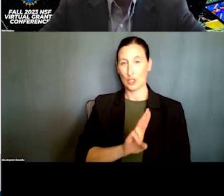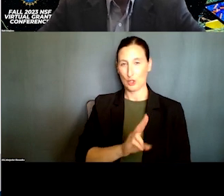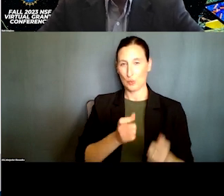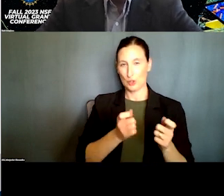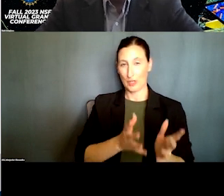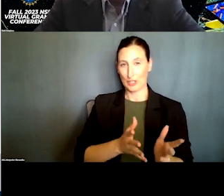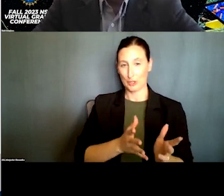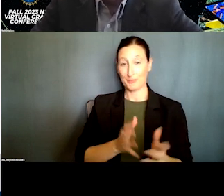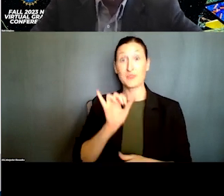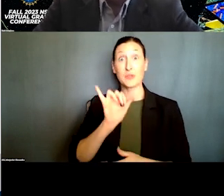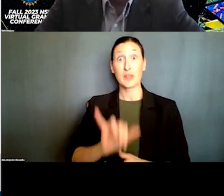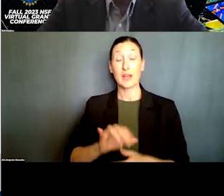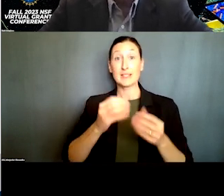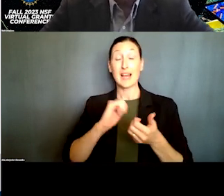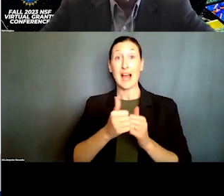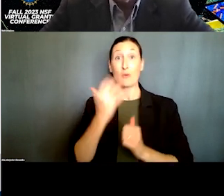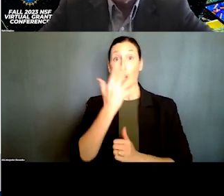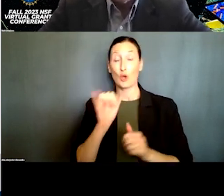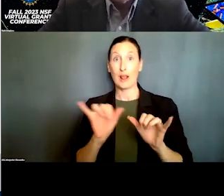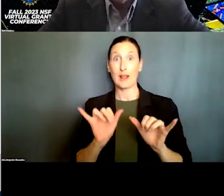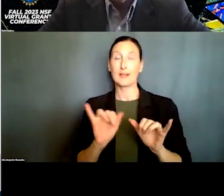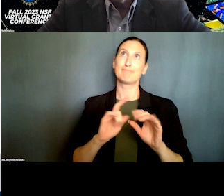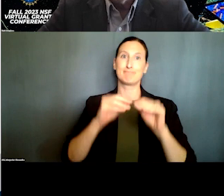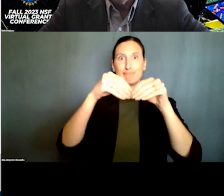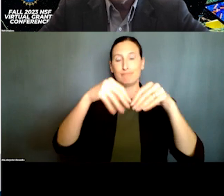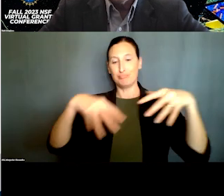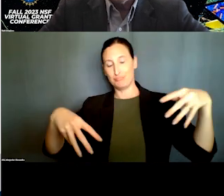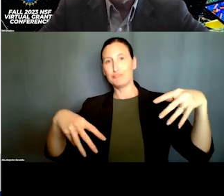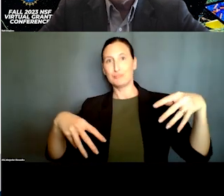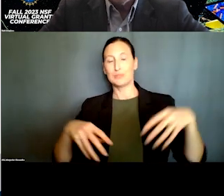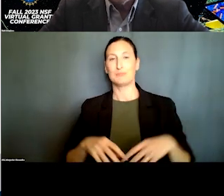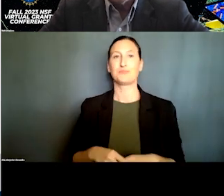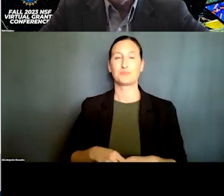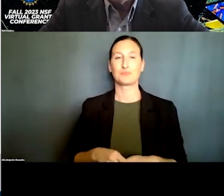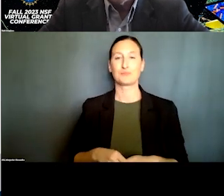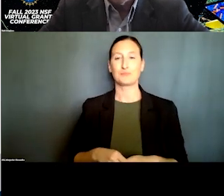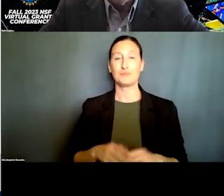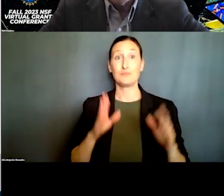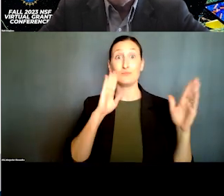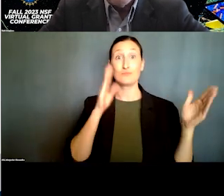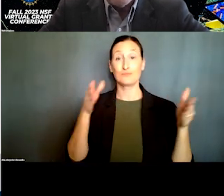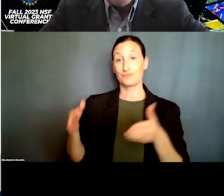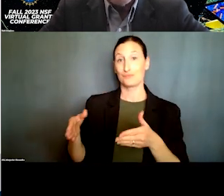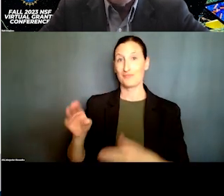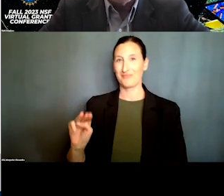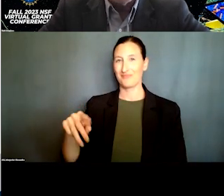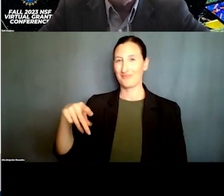That's the overview of how everything sits inside of NSF. We're going to be looking at MPS.